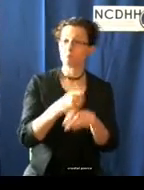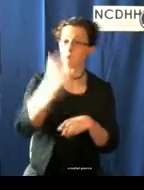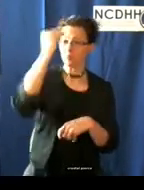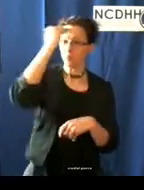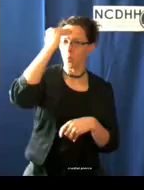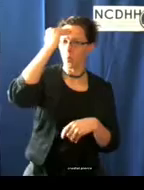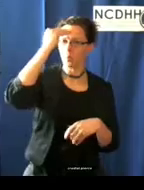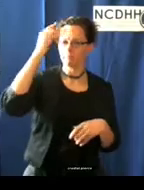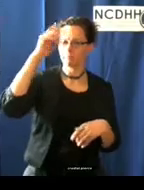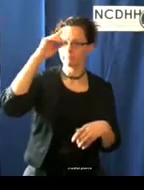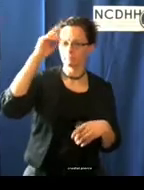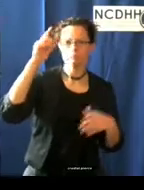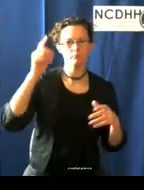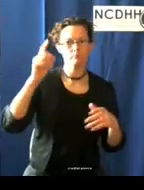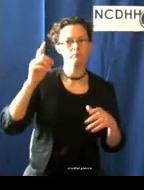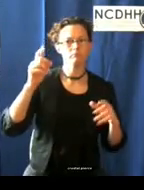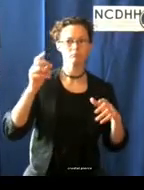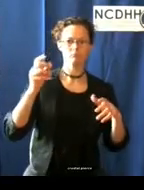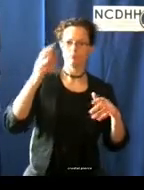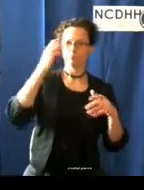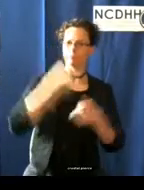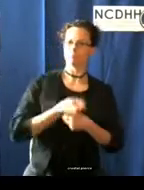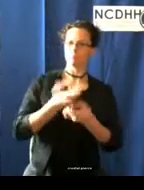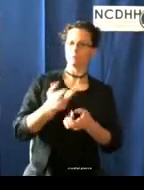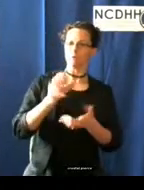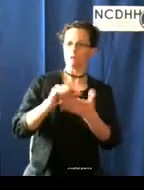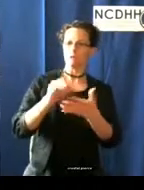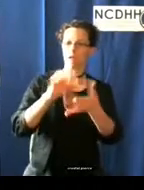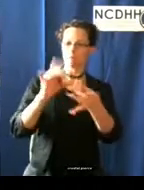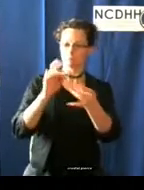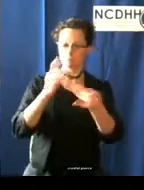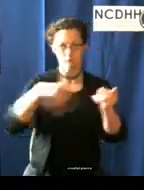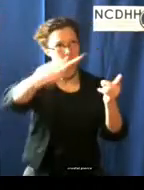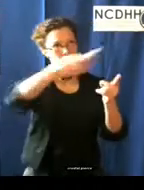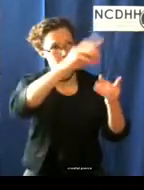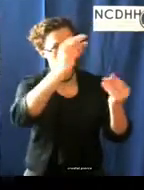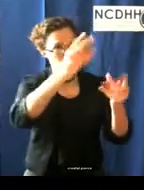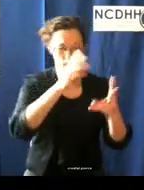WAIVED HIS RIGHT TO AN INTERPRETER, OR IN THAT WAIVER AND THE STATEMENT